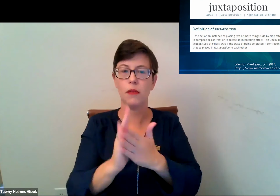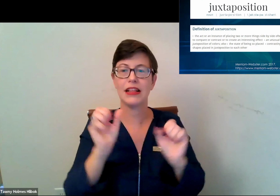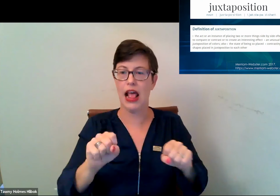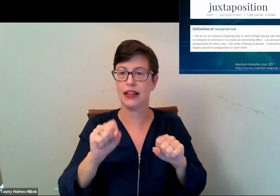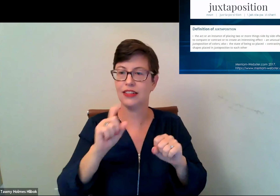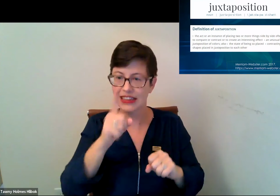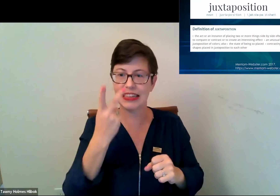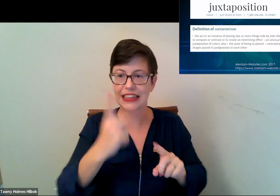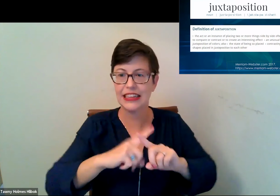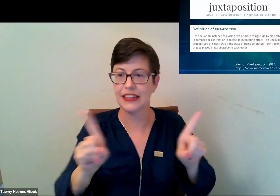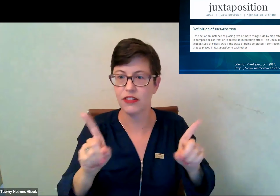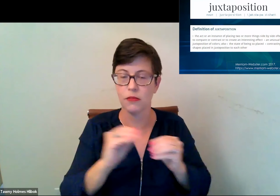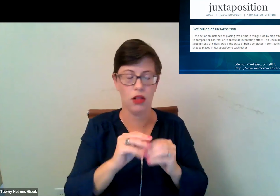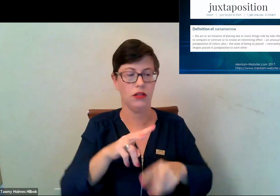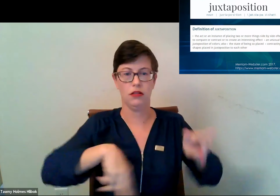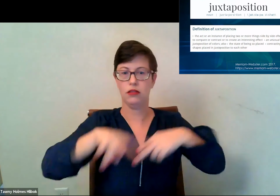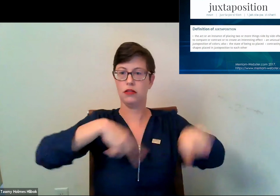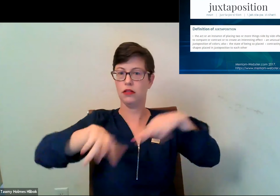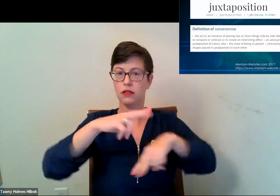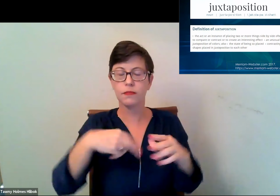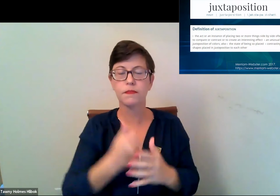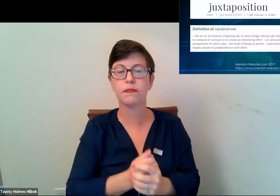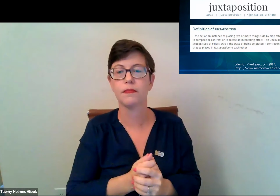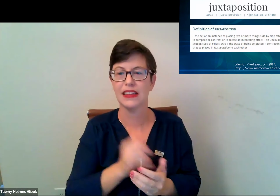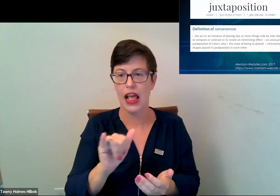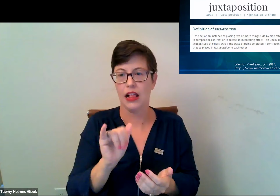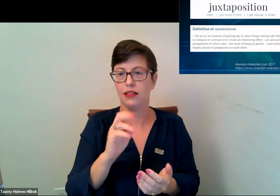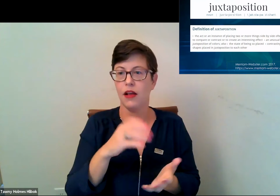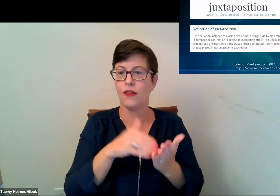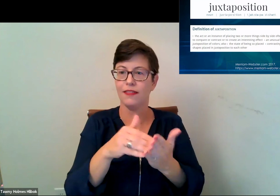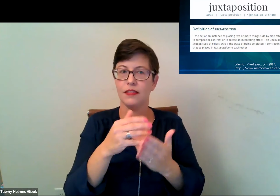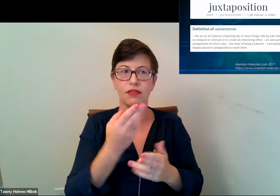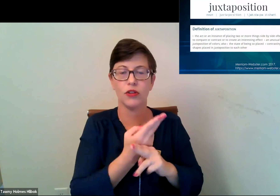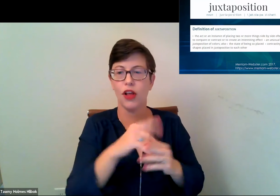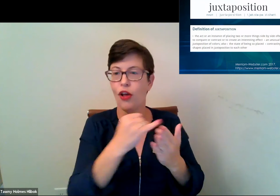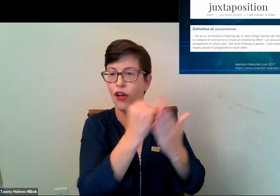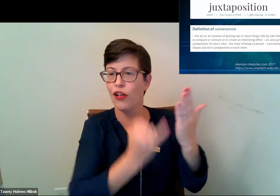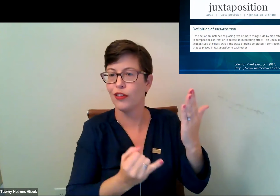And we are going to compare the differences and take a look at how this word is used.